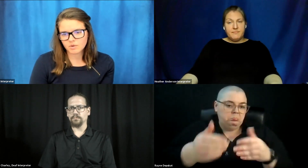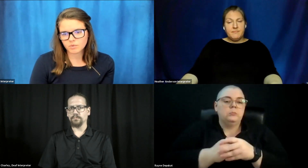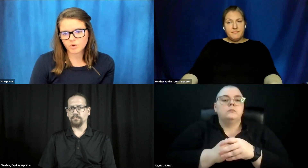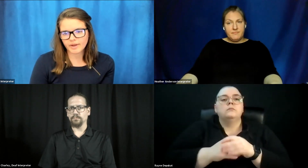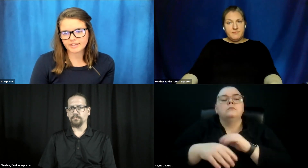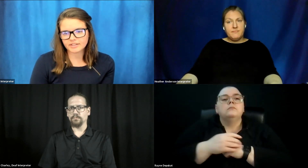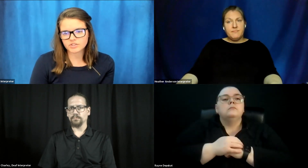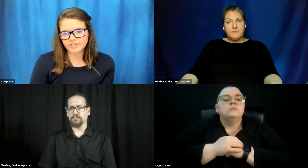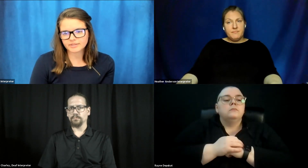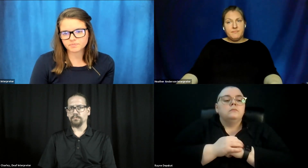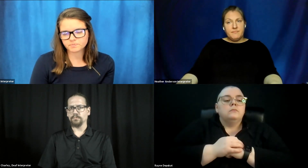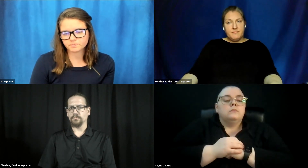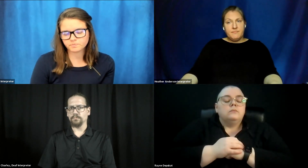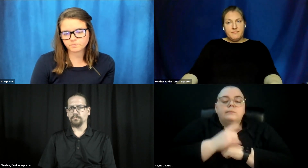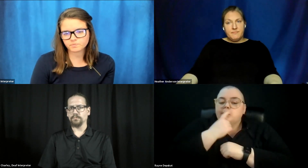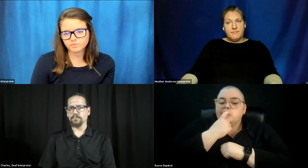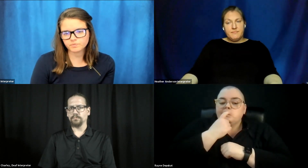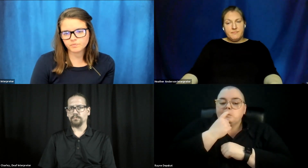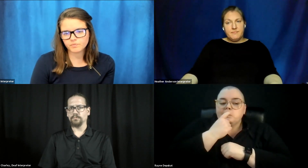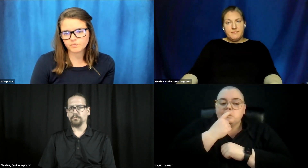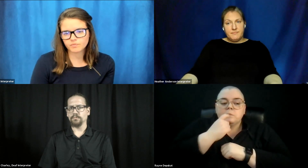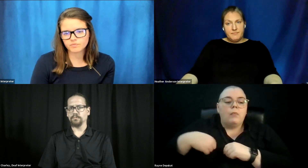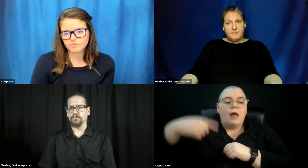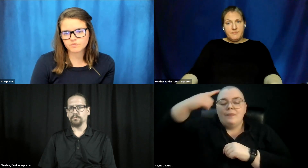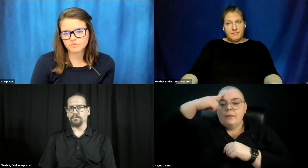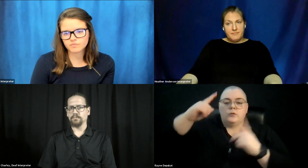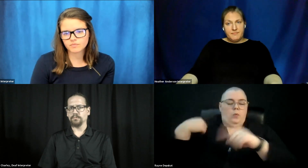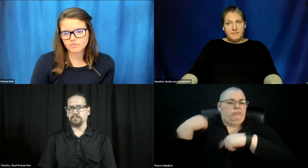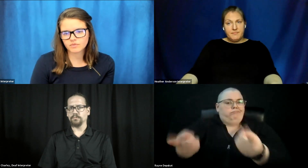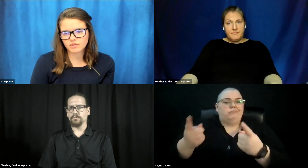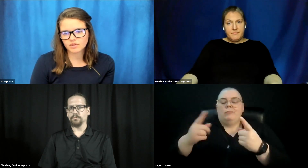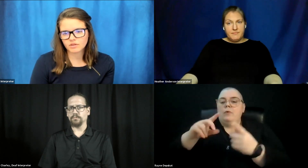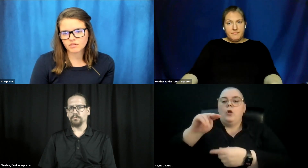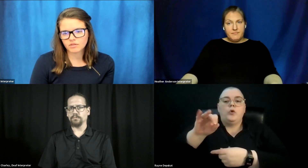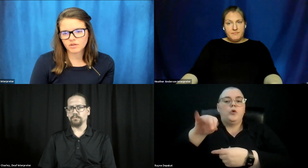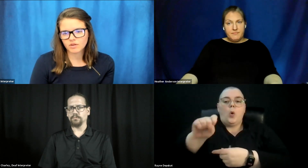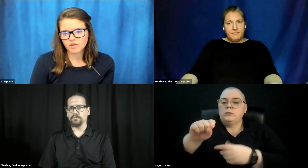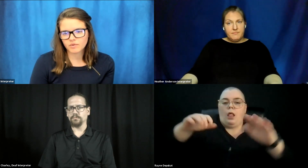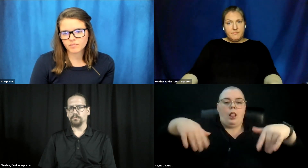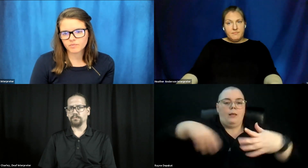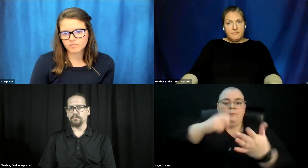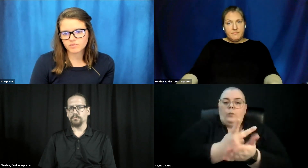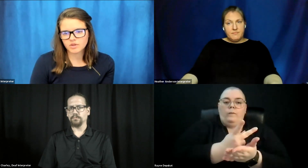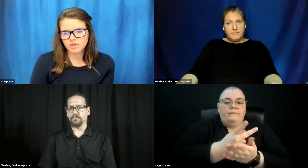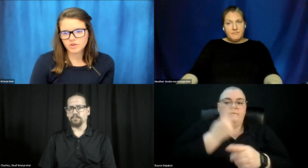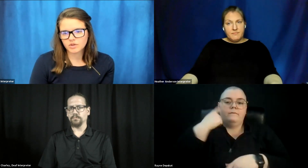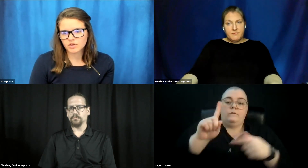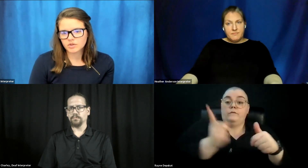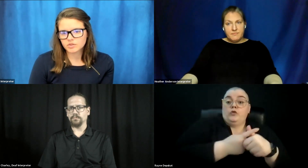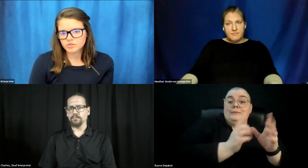We'll go ahead and get started.